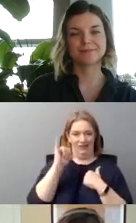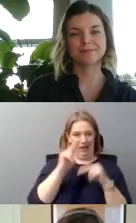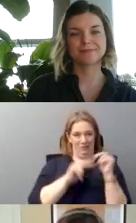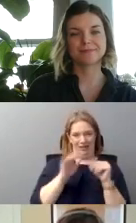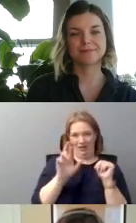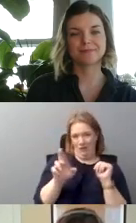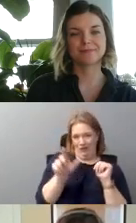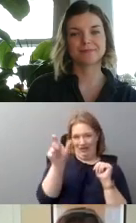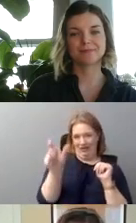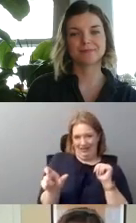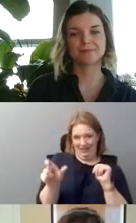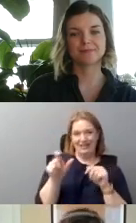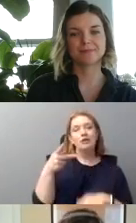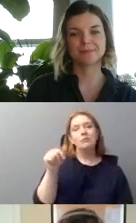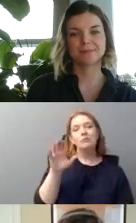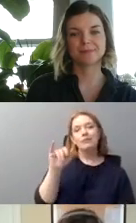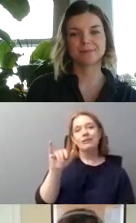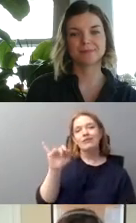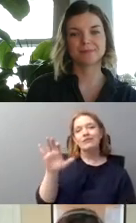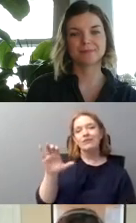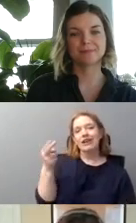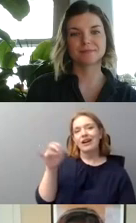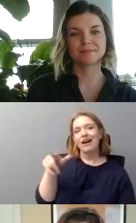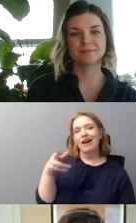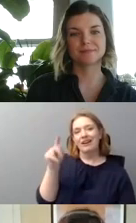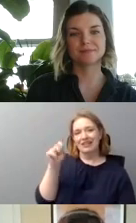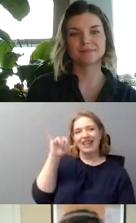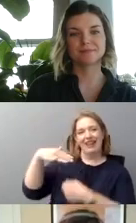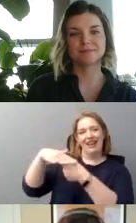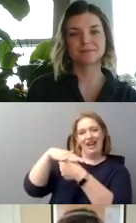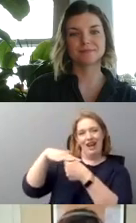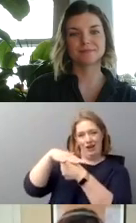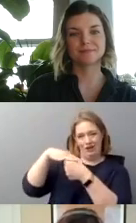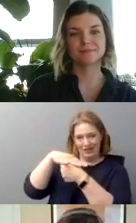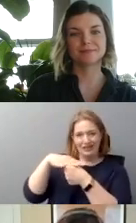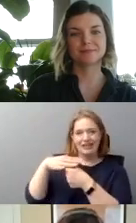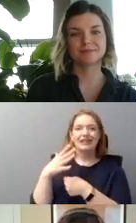in the Pacific Heights neighborhood. Perched atop a series of stamina building hills leading up from